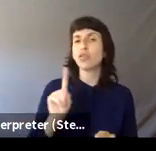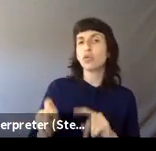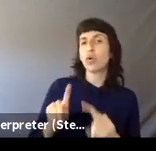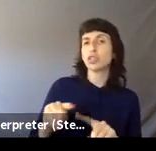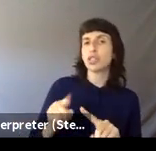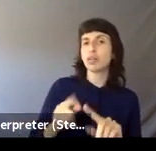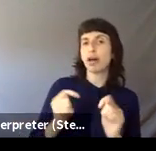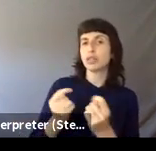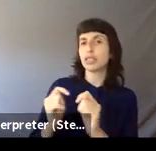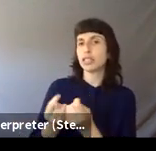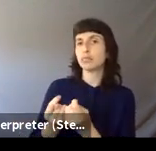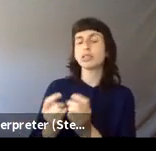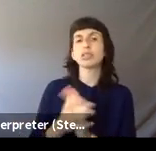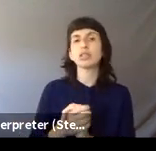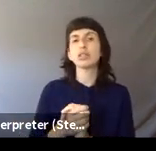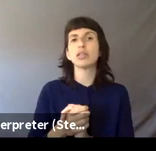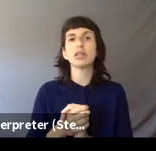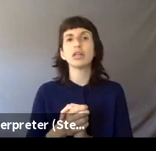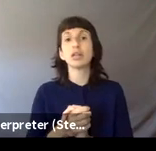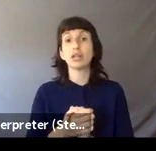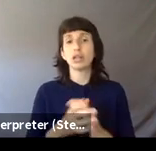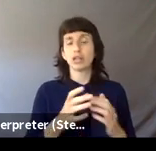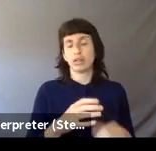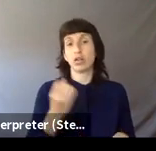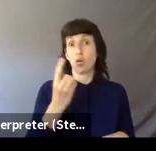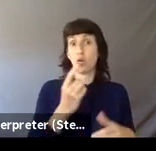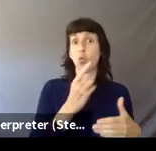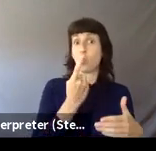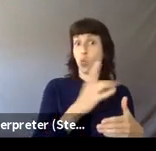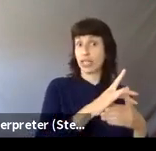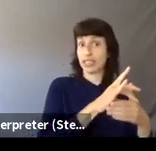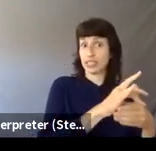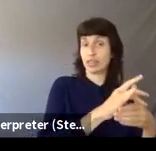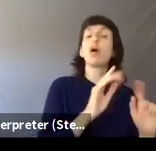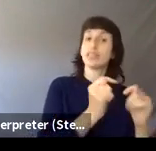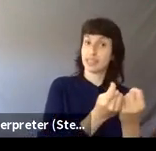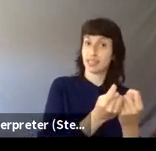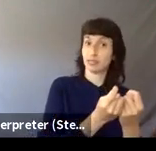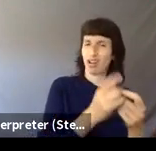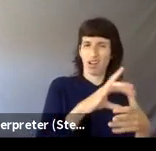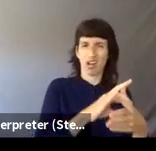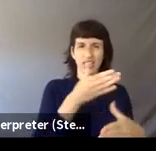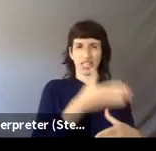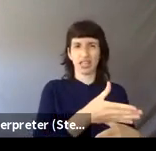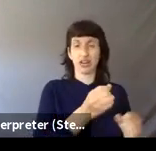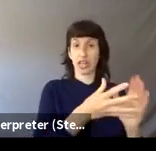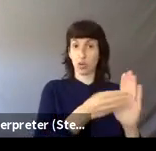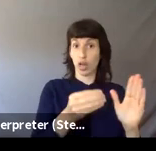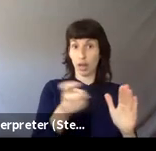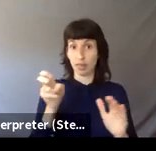Pete: You bet. I think that's a great workaround for the meets. Remember you can always do a live meet for your teams and invite specific people into it that you want to like Amy mentioned.